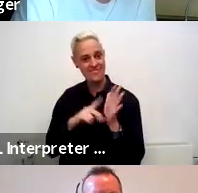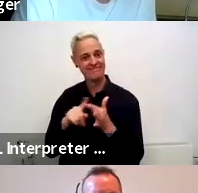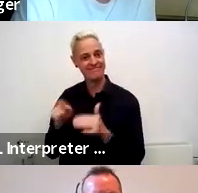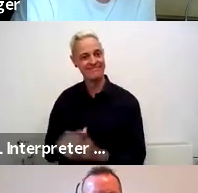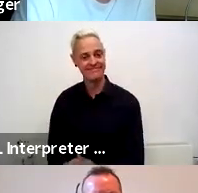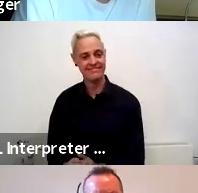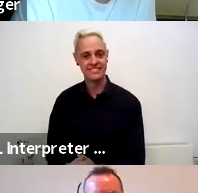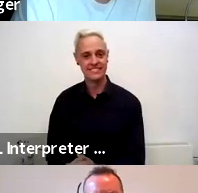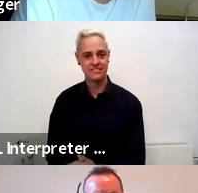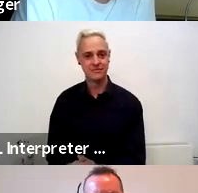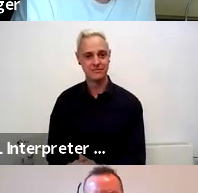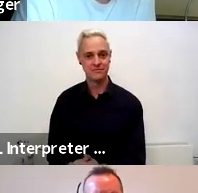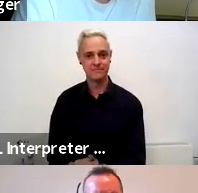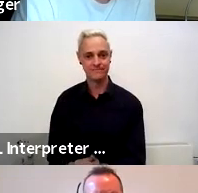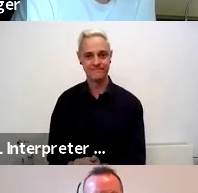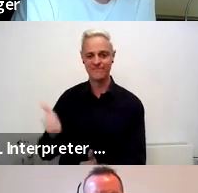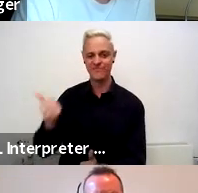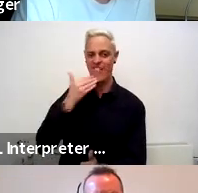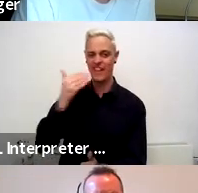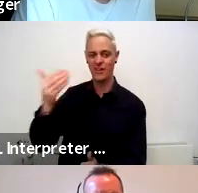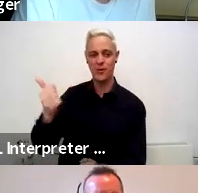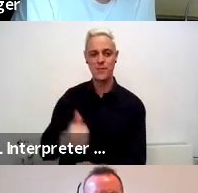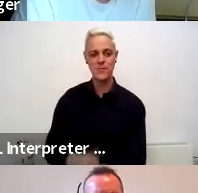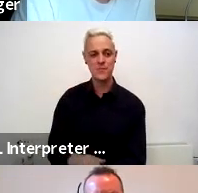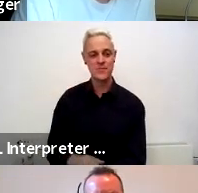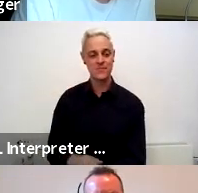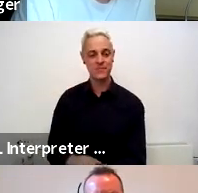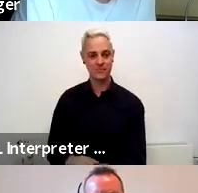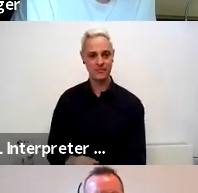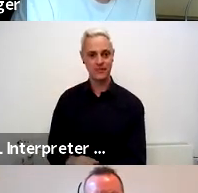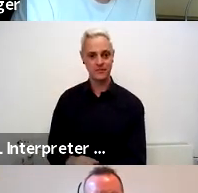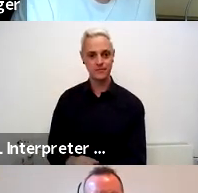From my point of view